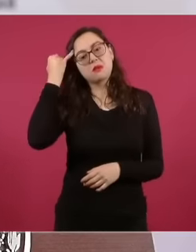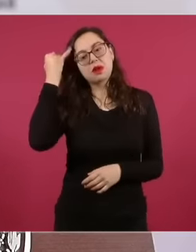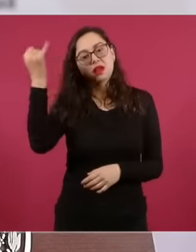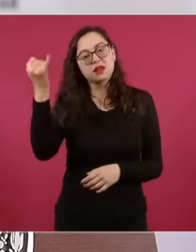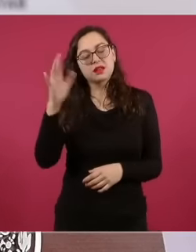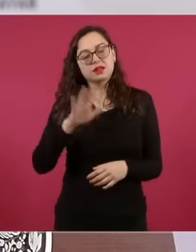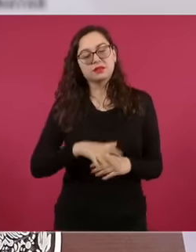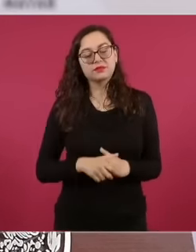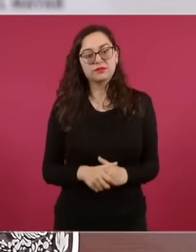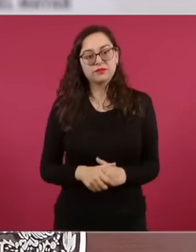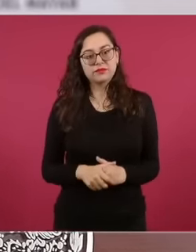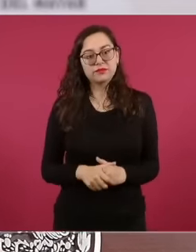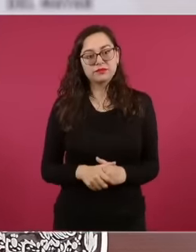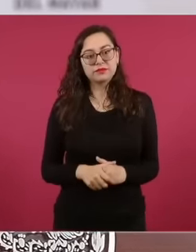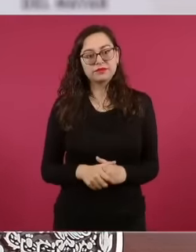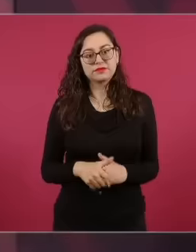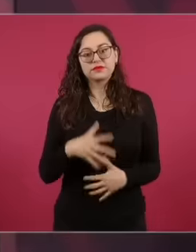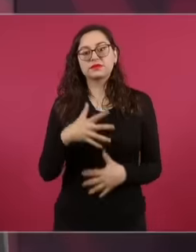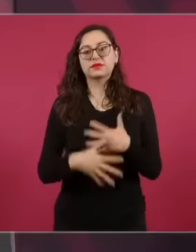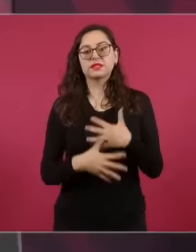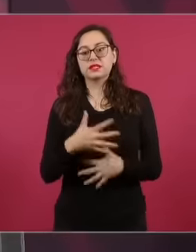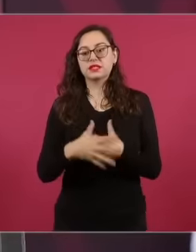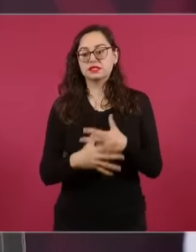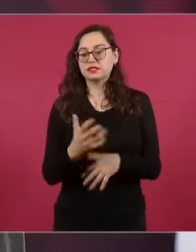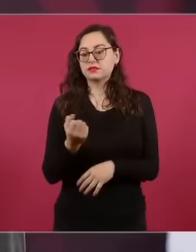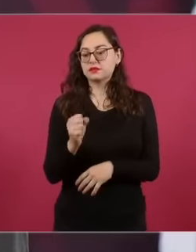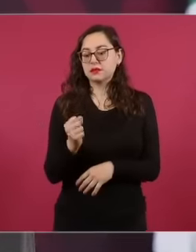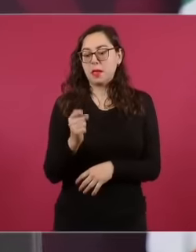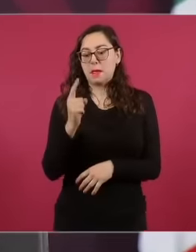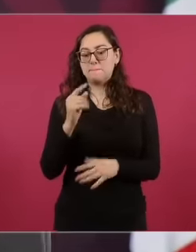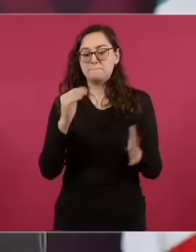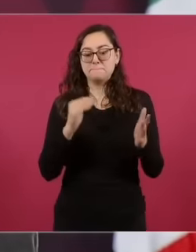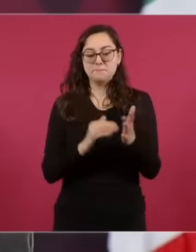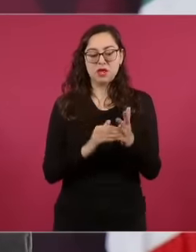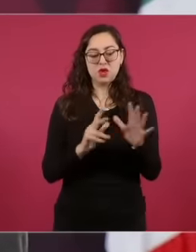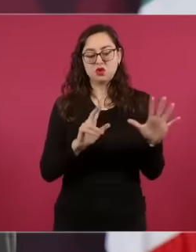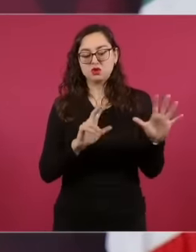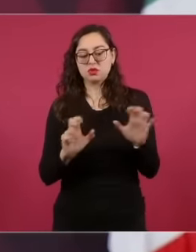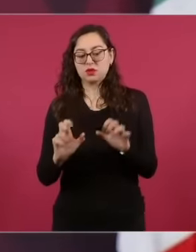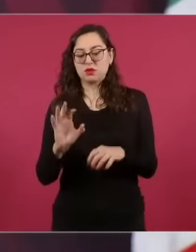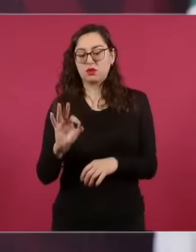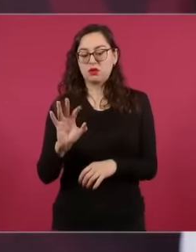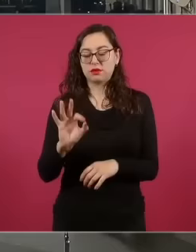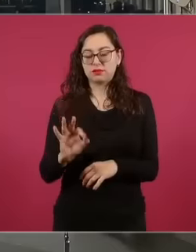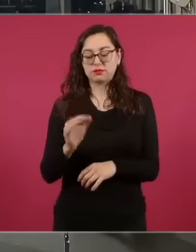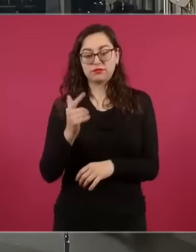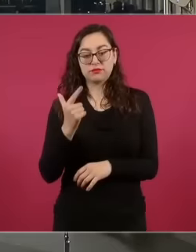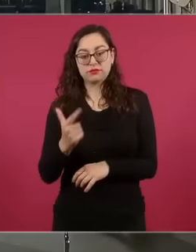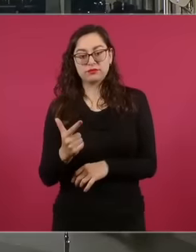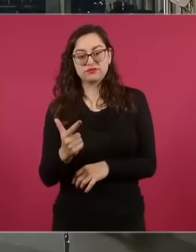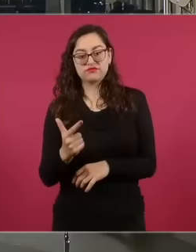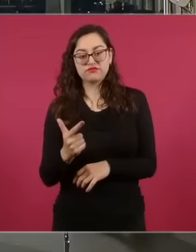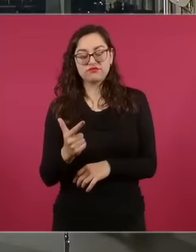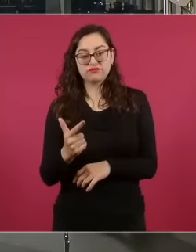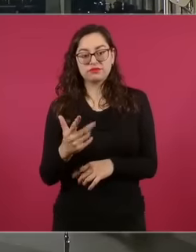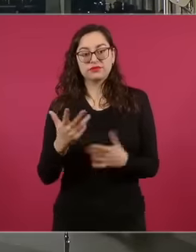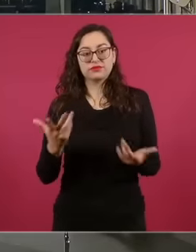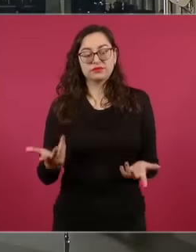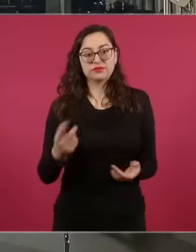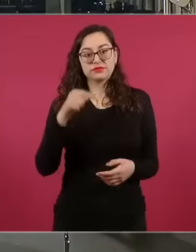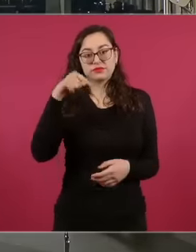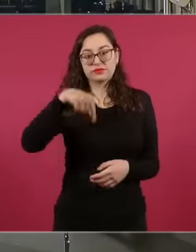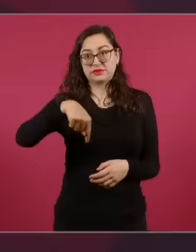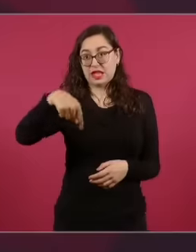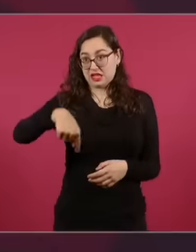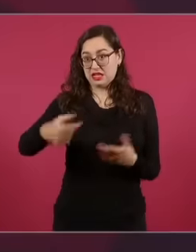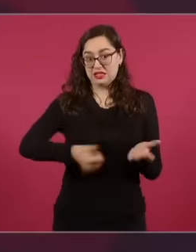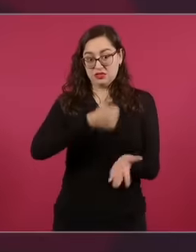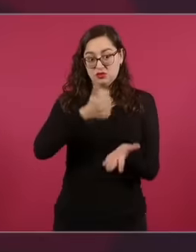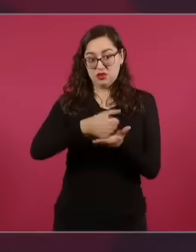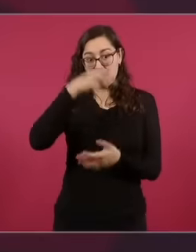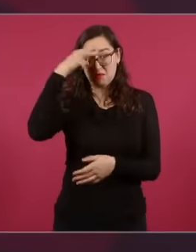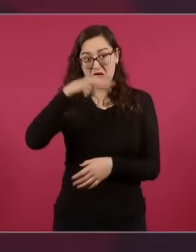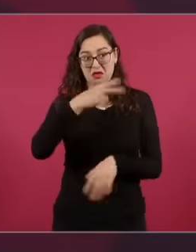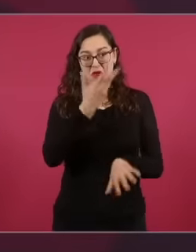1847, they took the city and raised the flag. American here in the